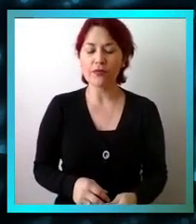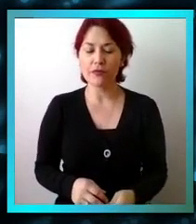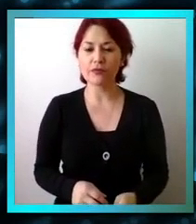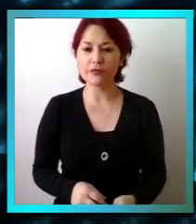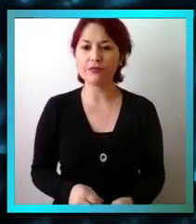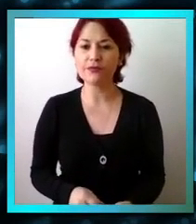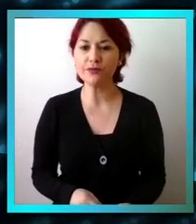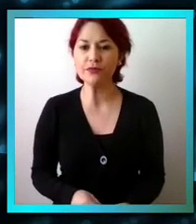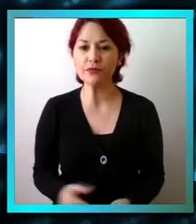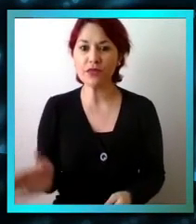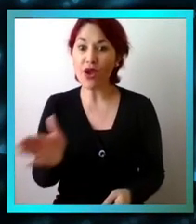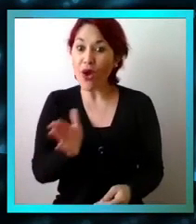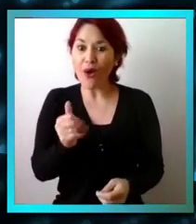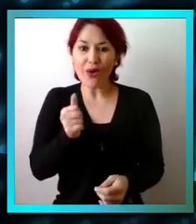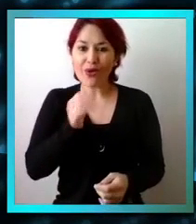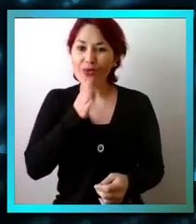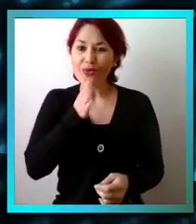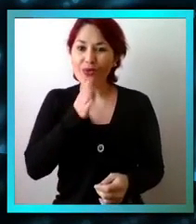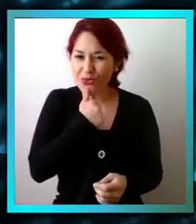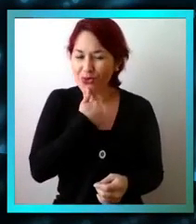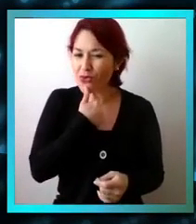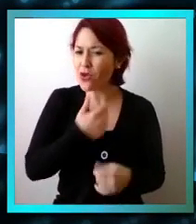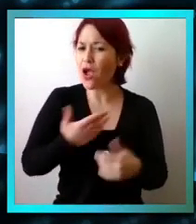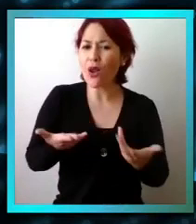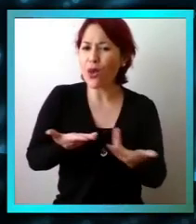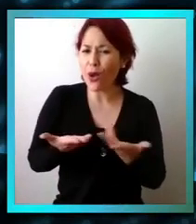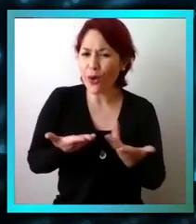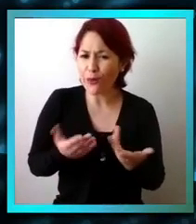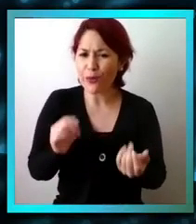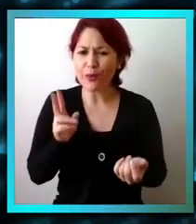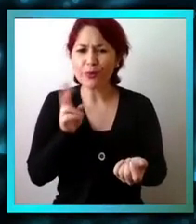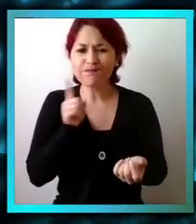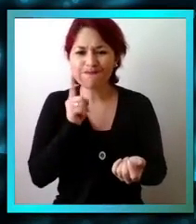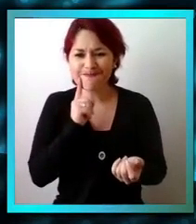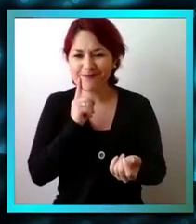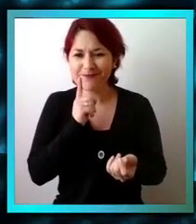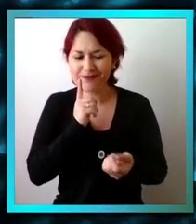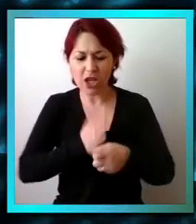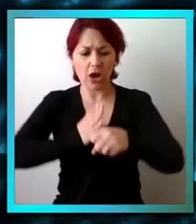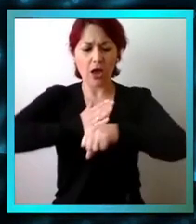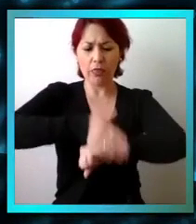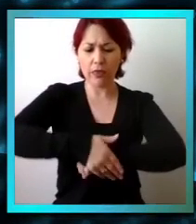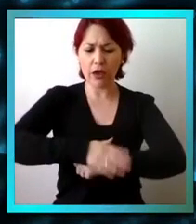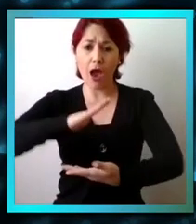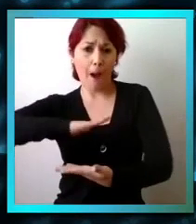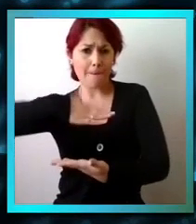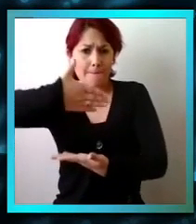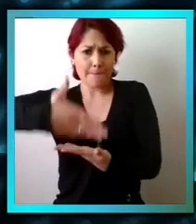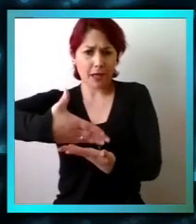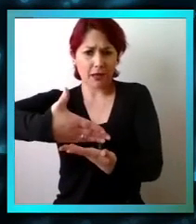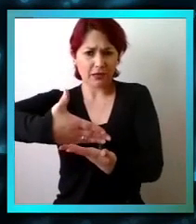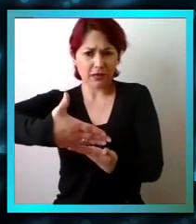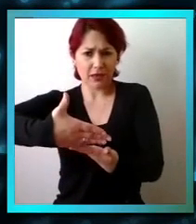the screen only the turbine so actually this is a kind of very strict permission based uh